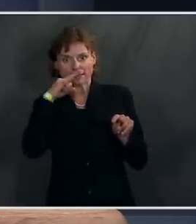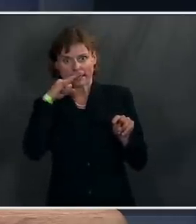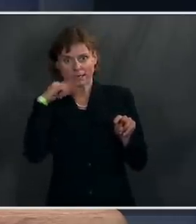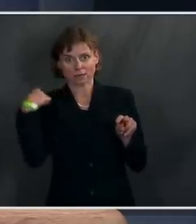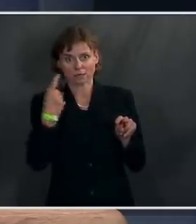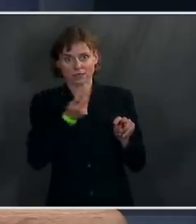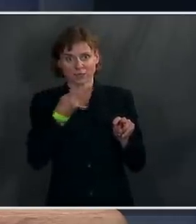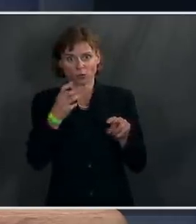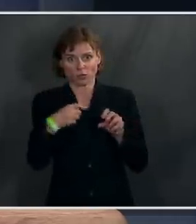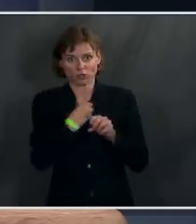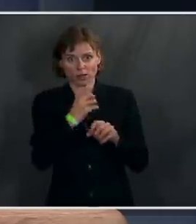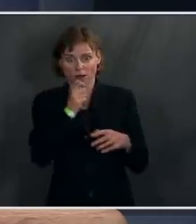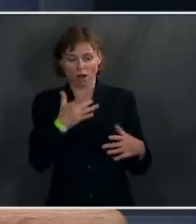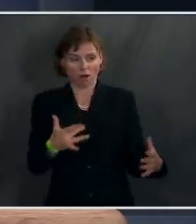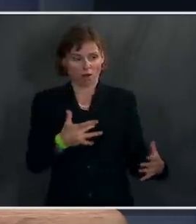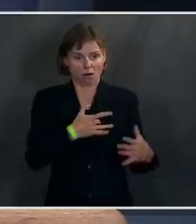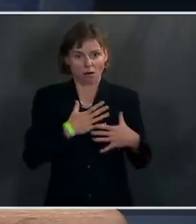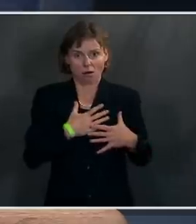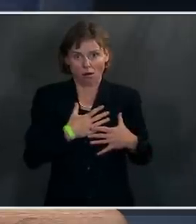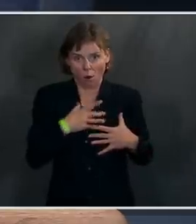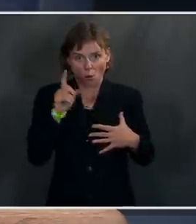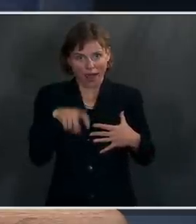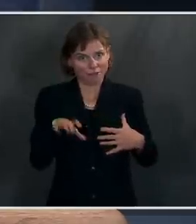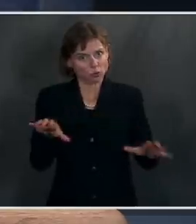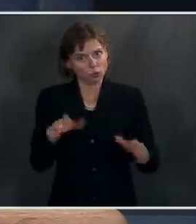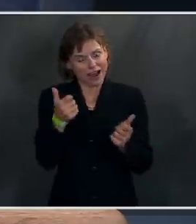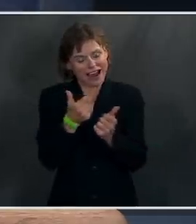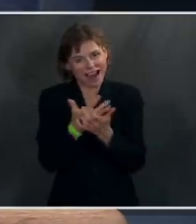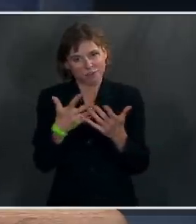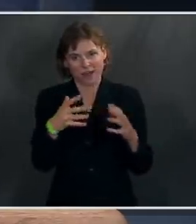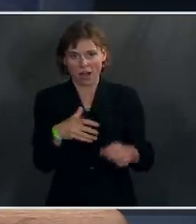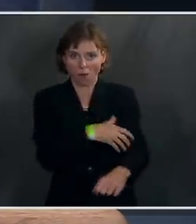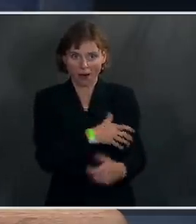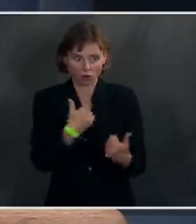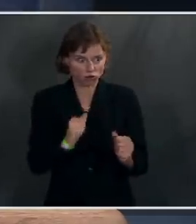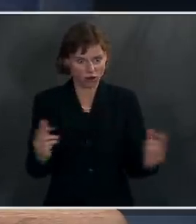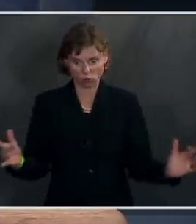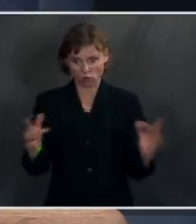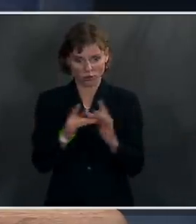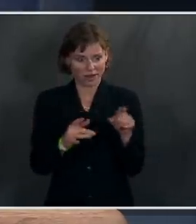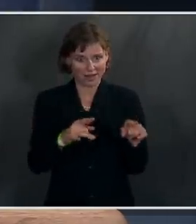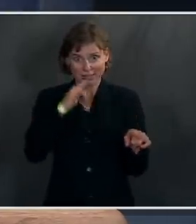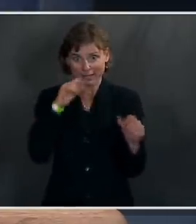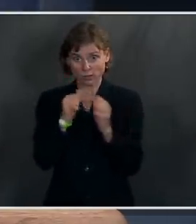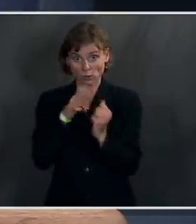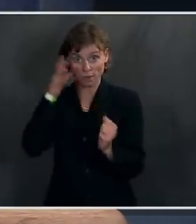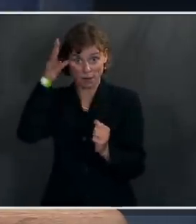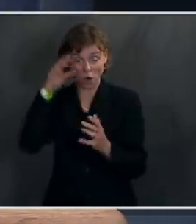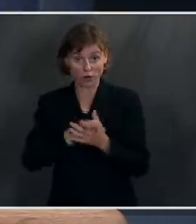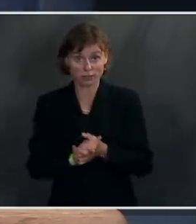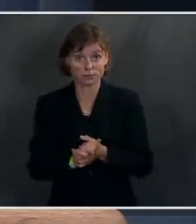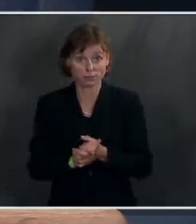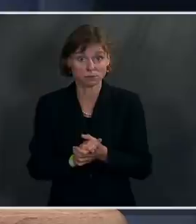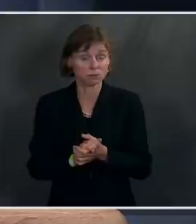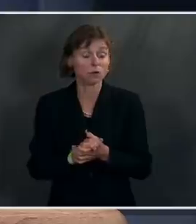and not feel that we should do everything in our power to get those kids back with their parents. So, we are trying to repair the damage